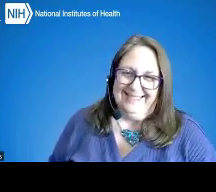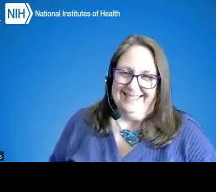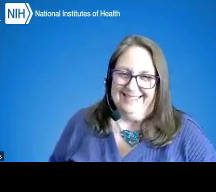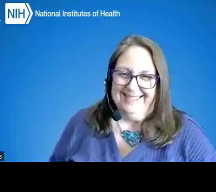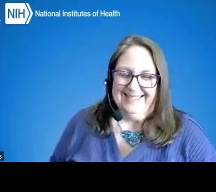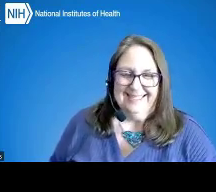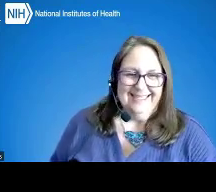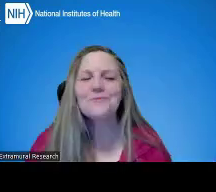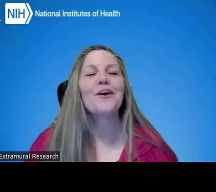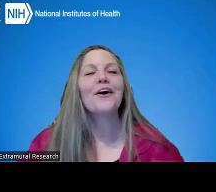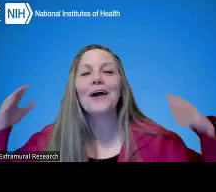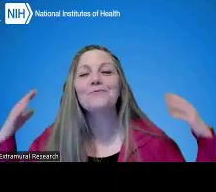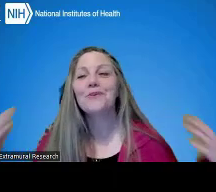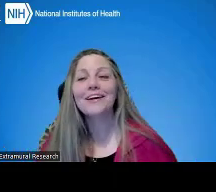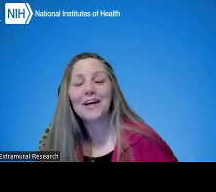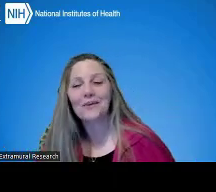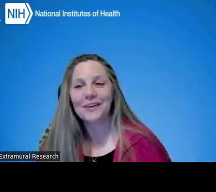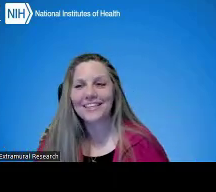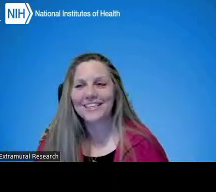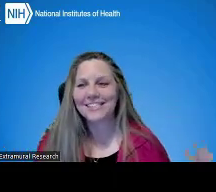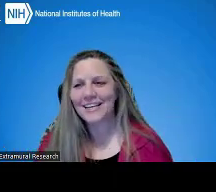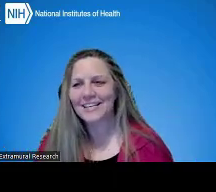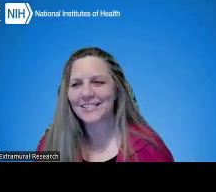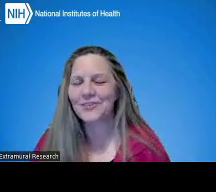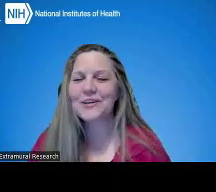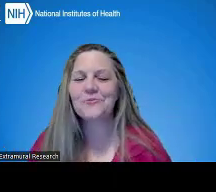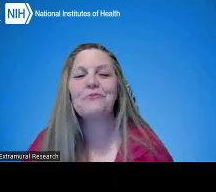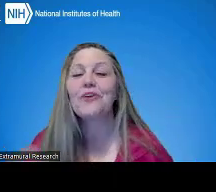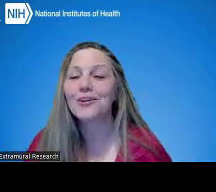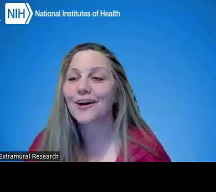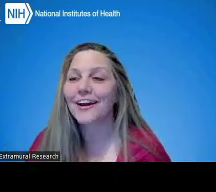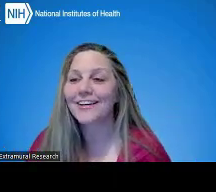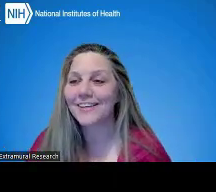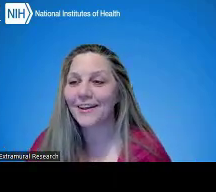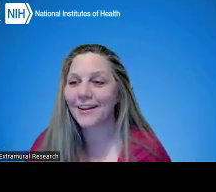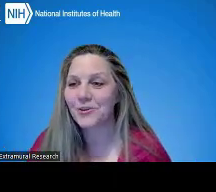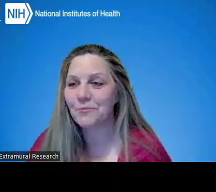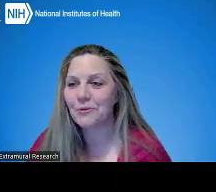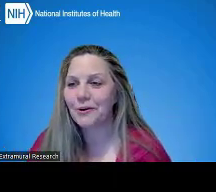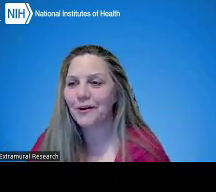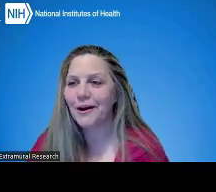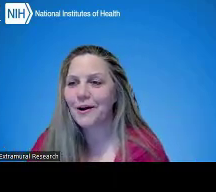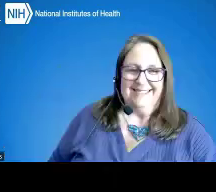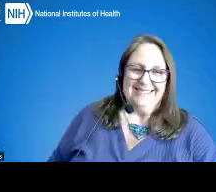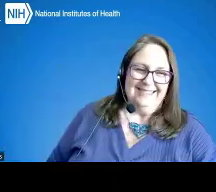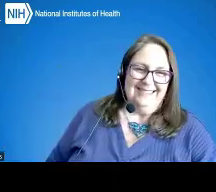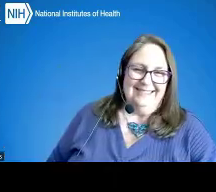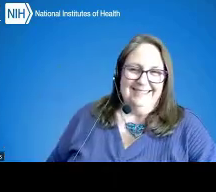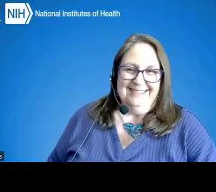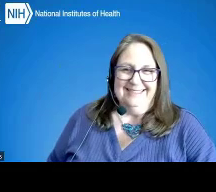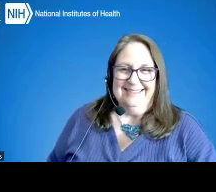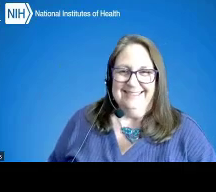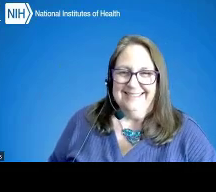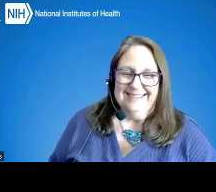Cynthia Dwyer: I'm sorry. I'm trying to help get this situation - We've lost our ASL interpreter. Sheri Cummins: Oh, goodness.